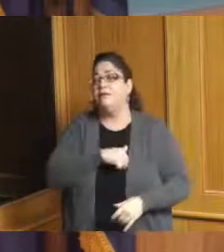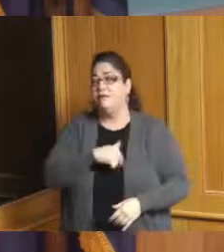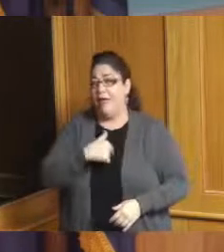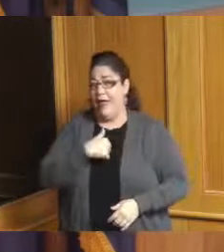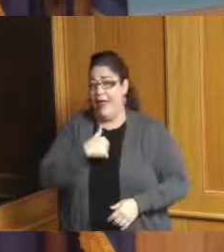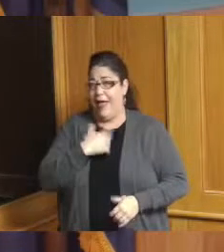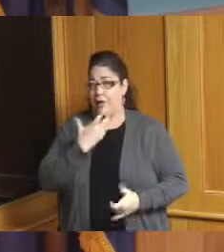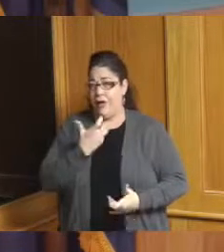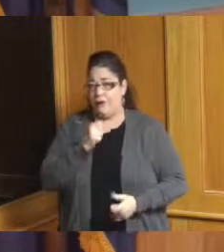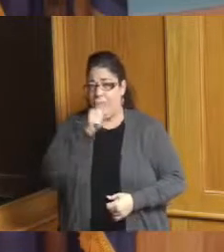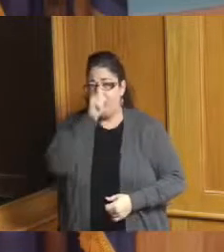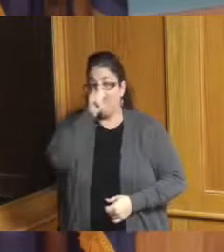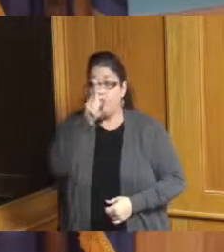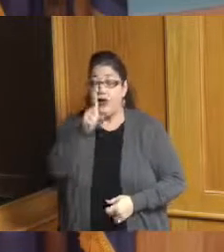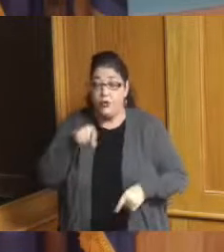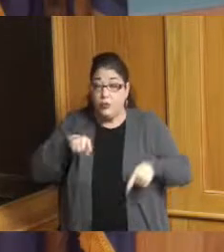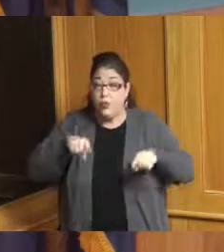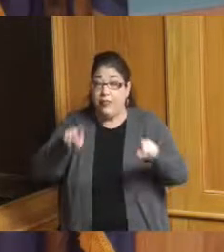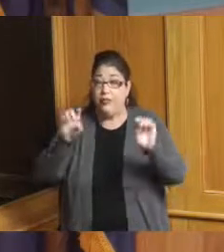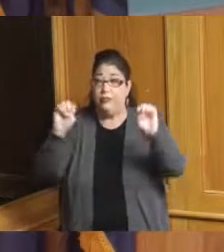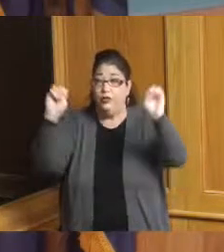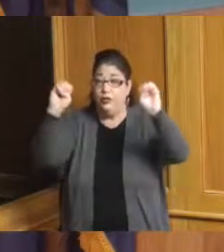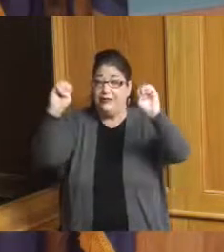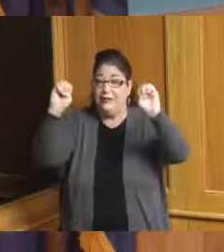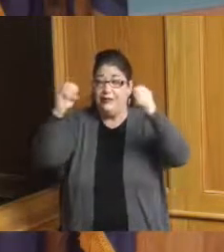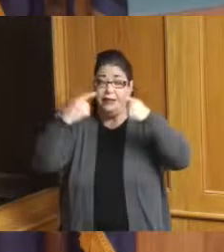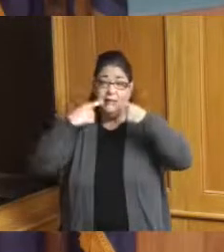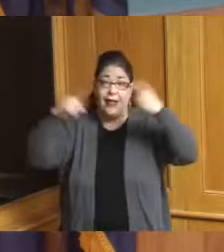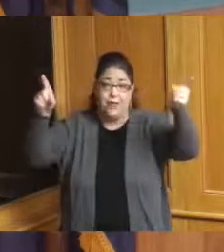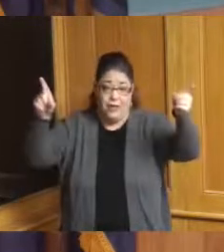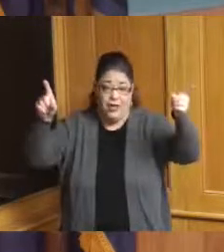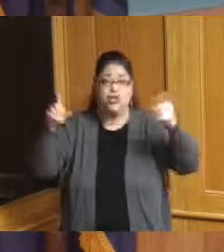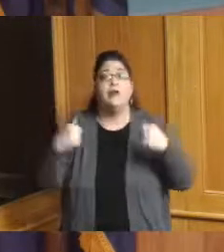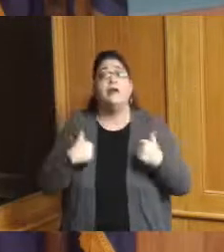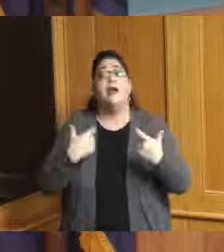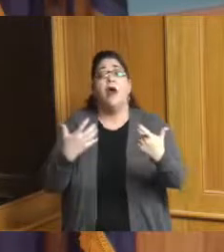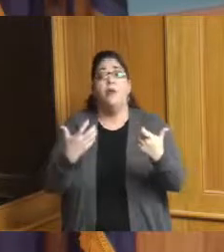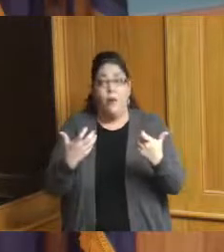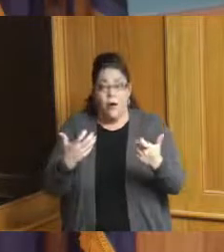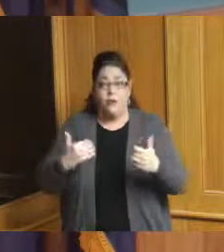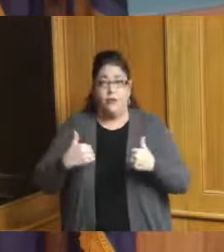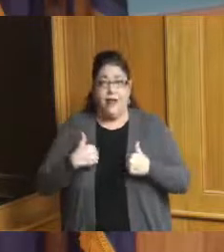in this state of emergency there are some things that I have that I'd like to have included going